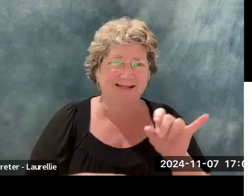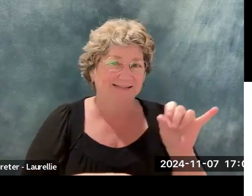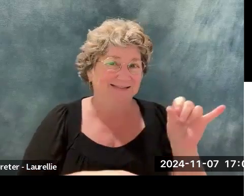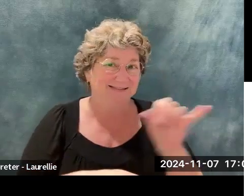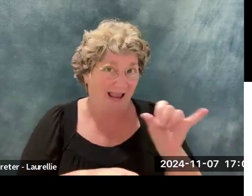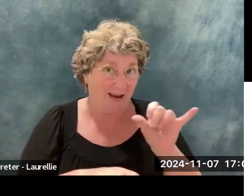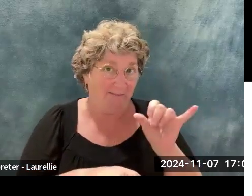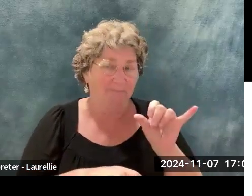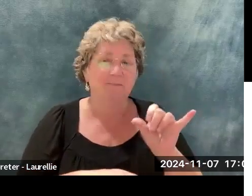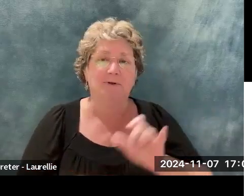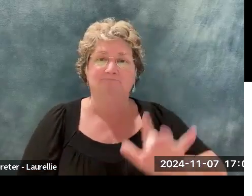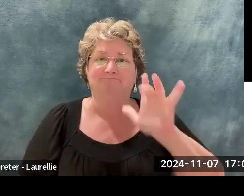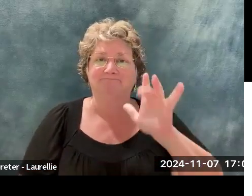Finally, we have the React button.